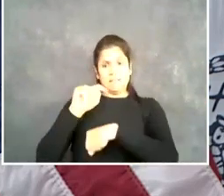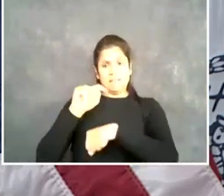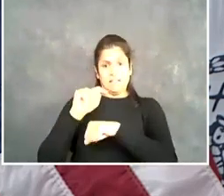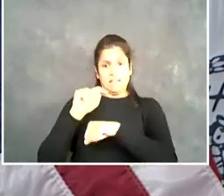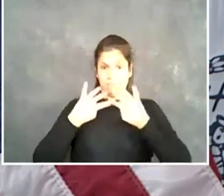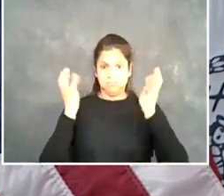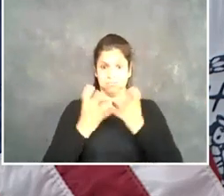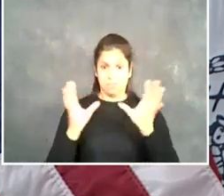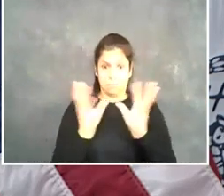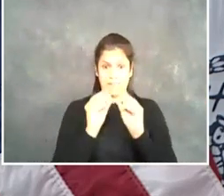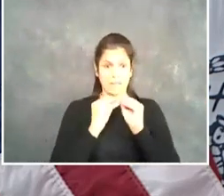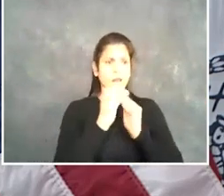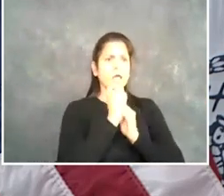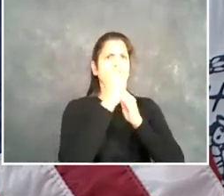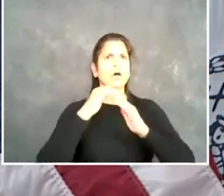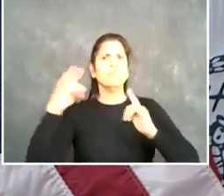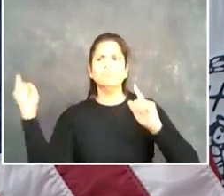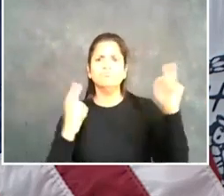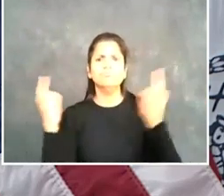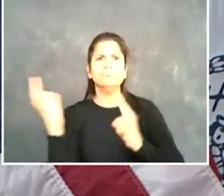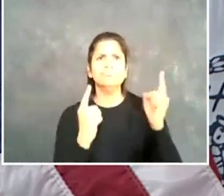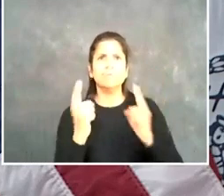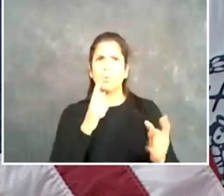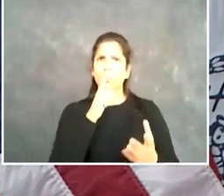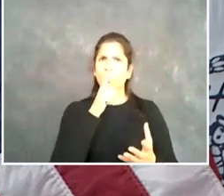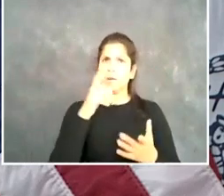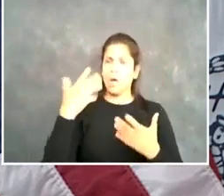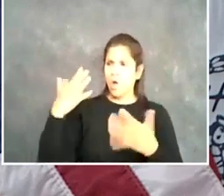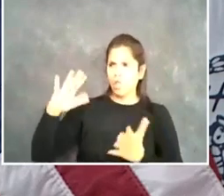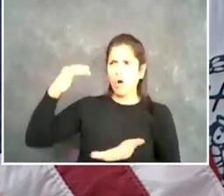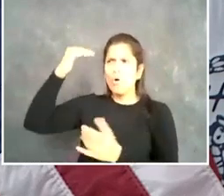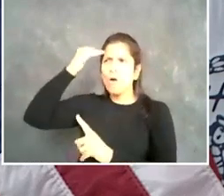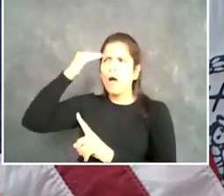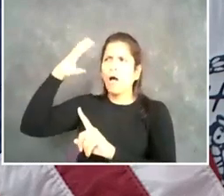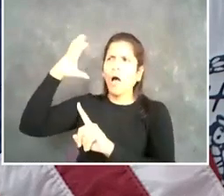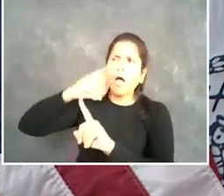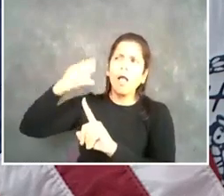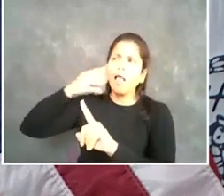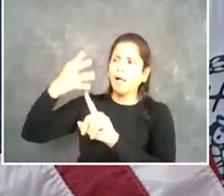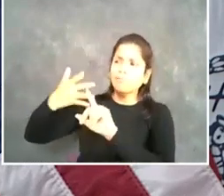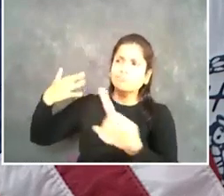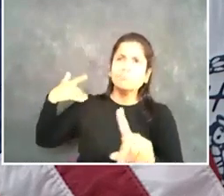STRONGEST UNDERSTANDING OF THE ISSUE AND THE GREATEST VISION